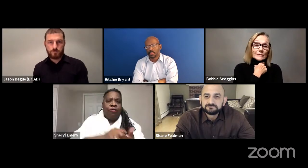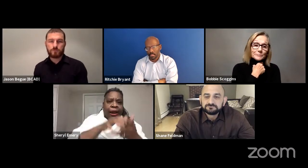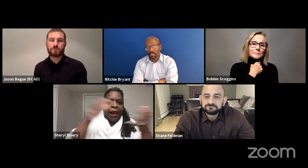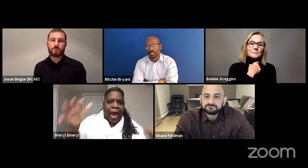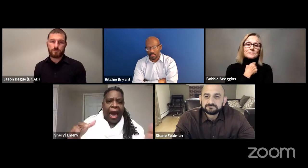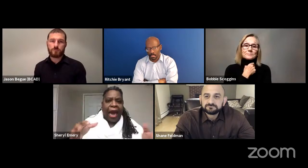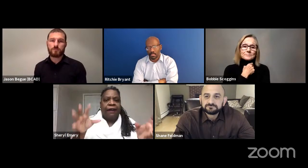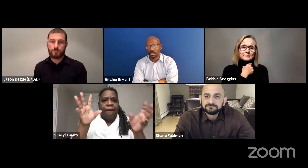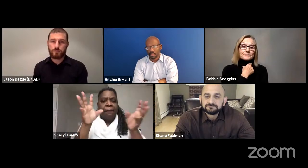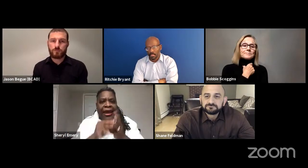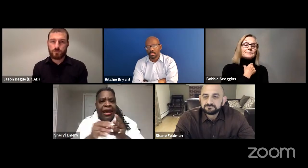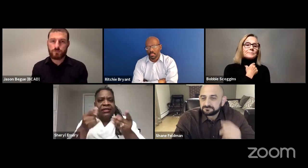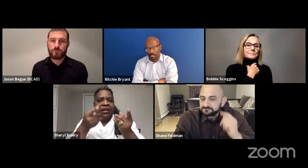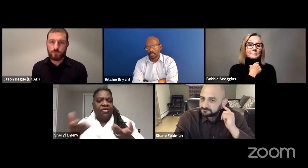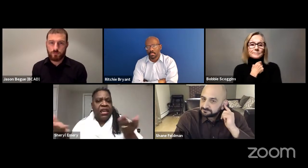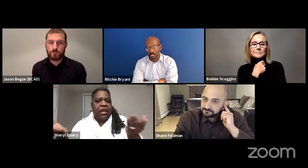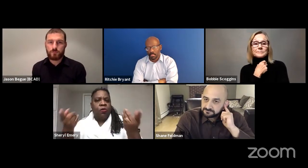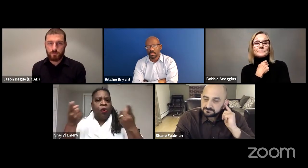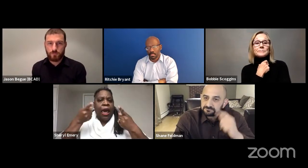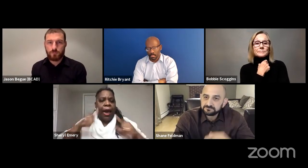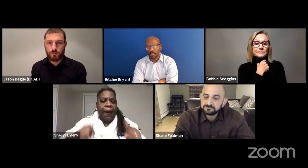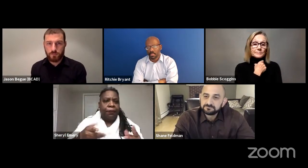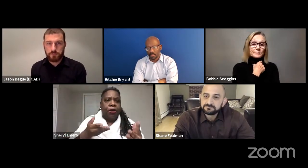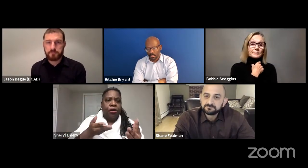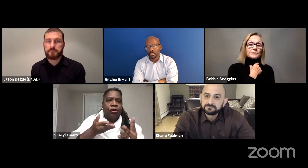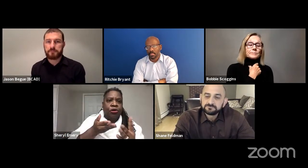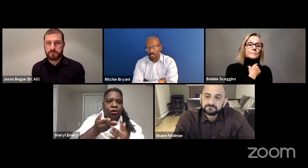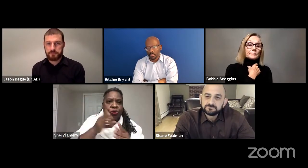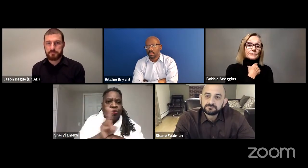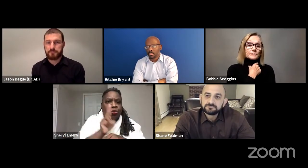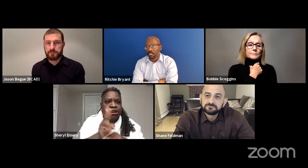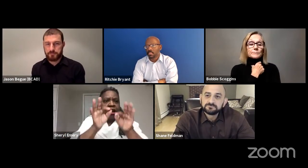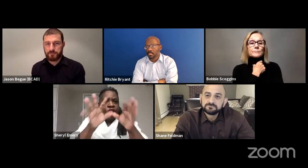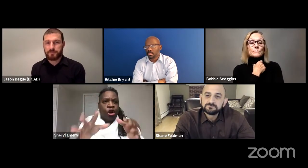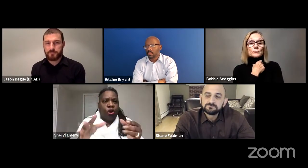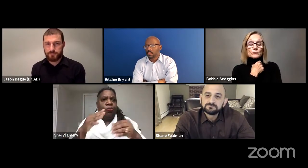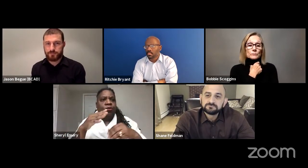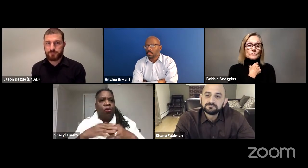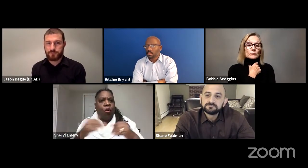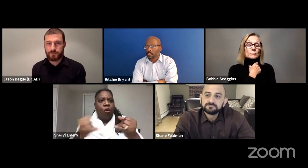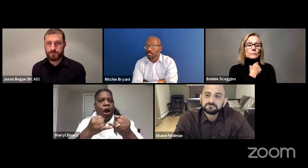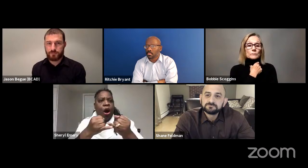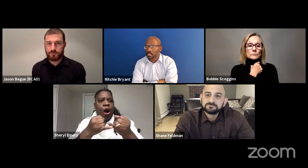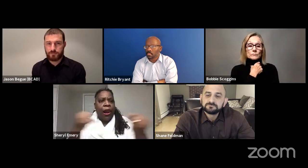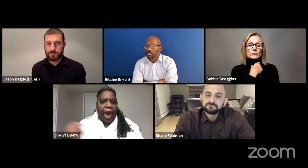we're now in the midst of Coronavirus. You have to be able to meet the world as it is